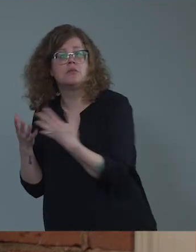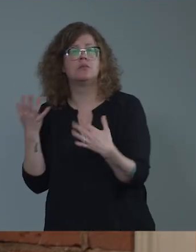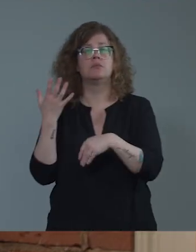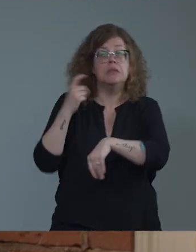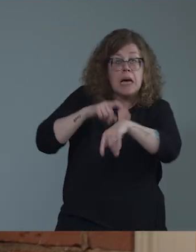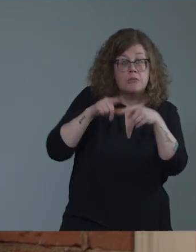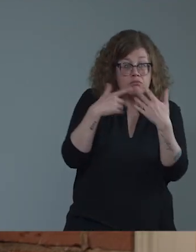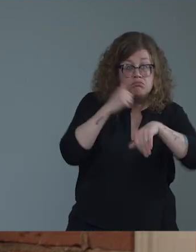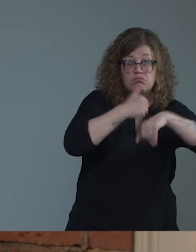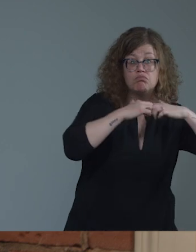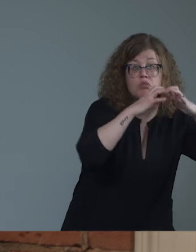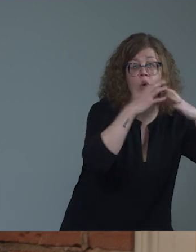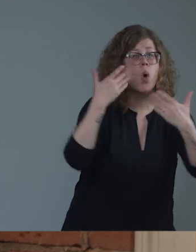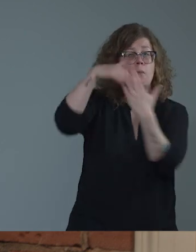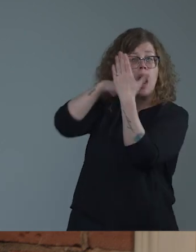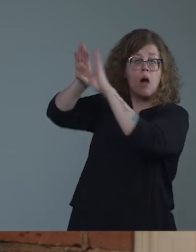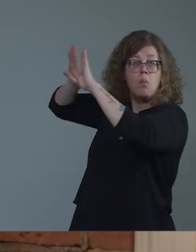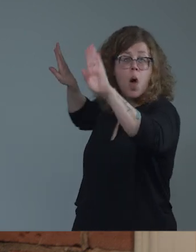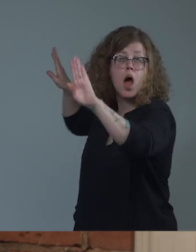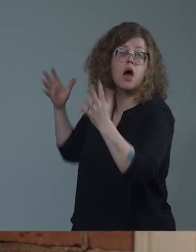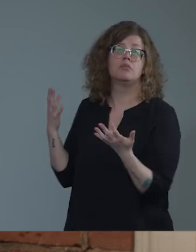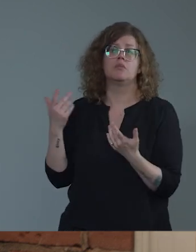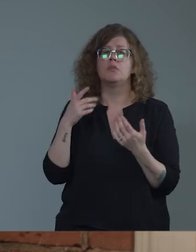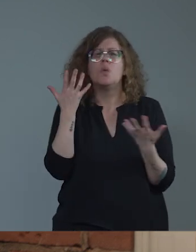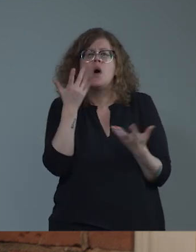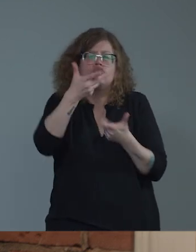of this artwork with the community at large. And you want to understand how you're going